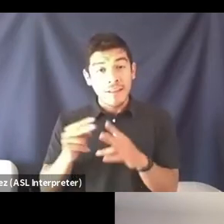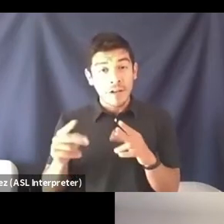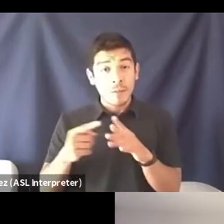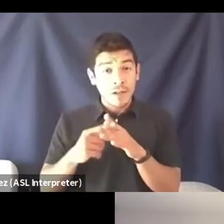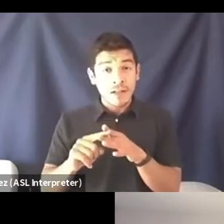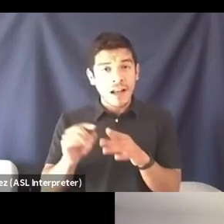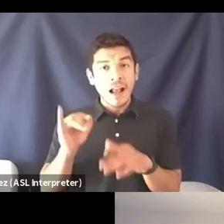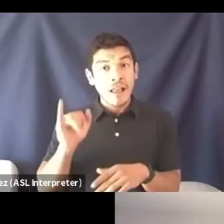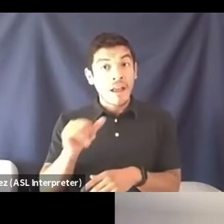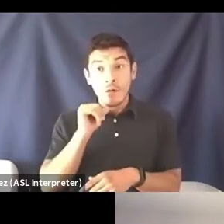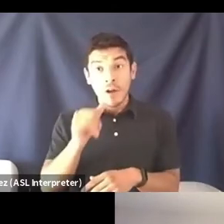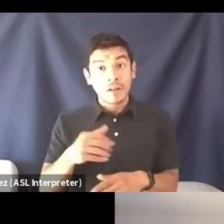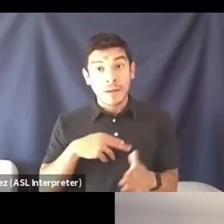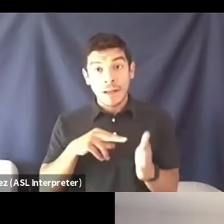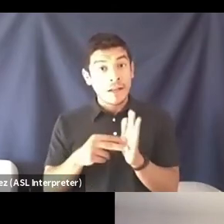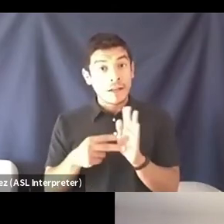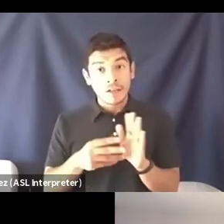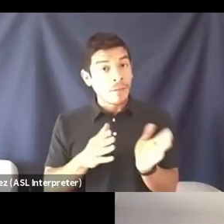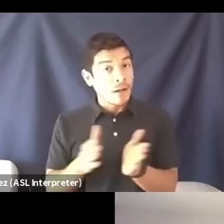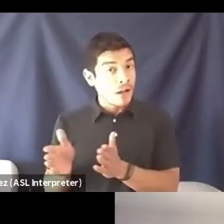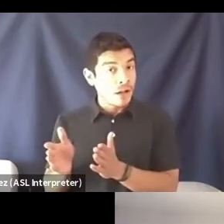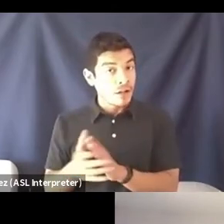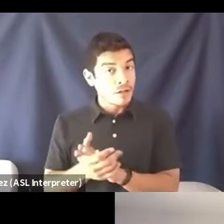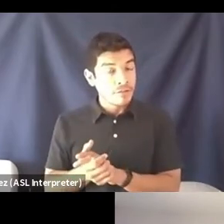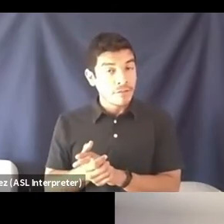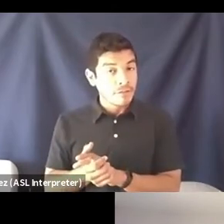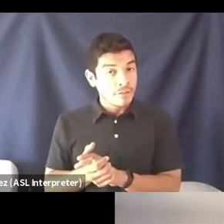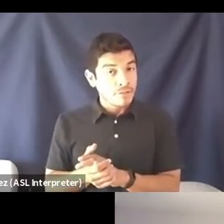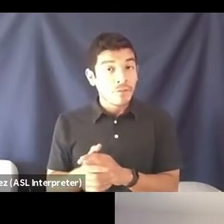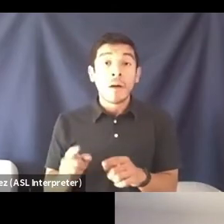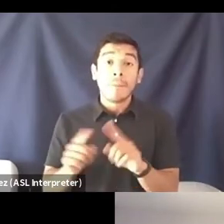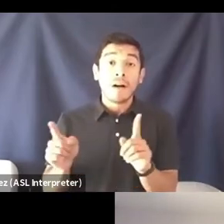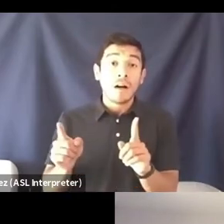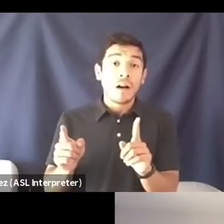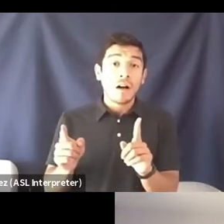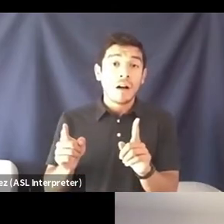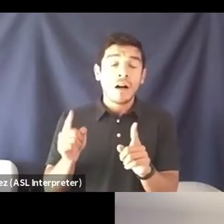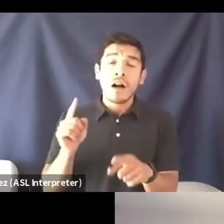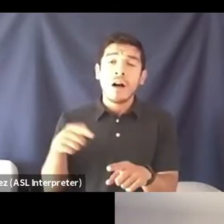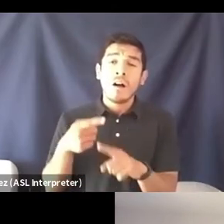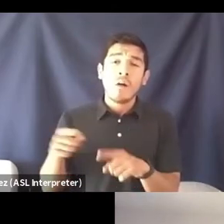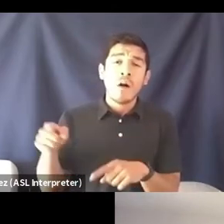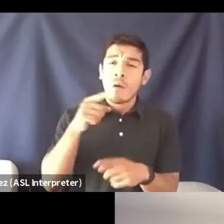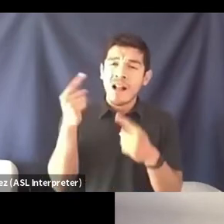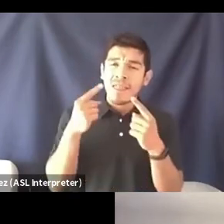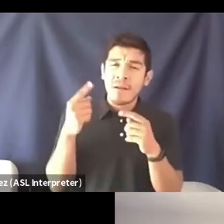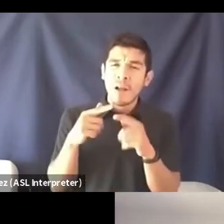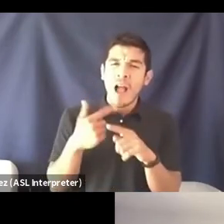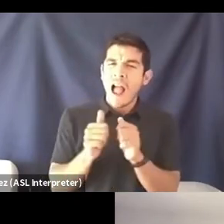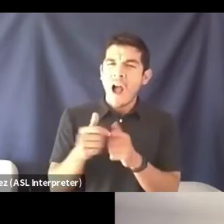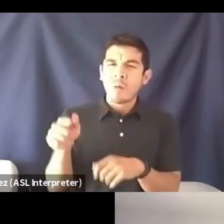And that wasn't my intention or plan. But when we think about how we are going to connect the film